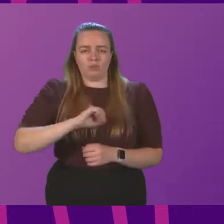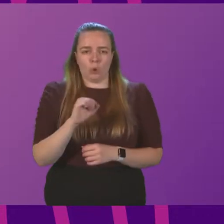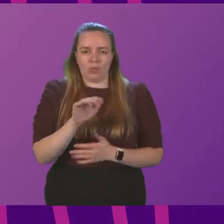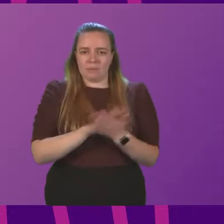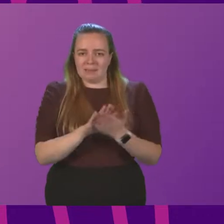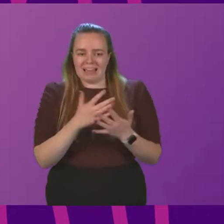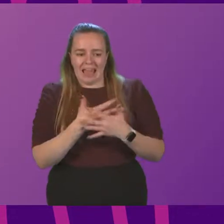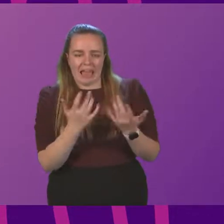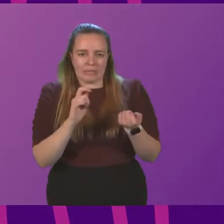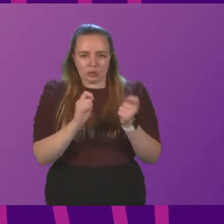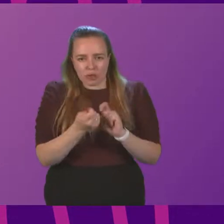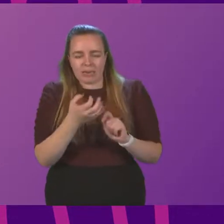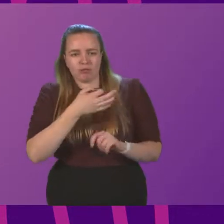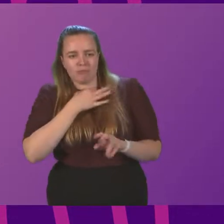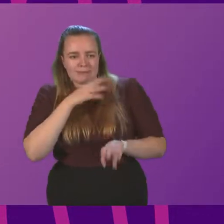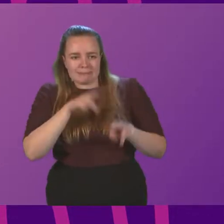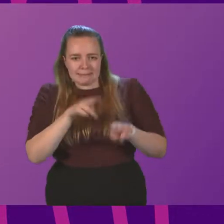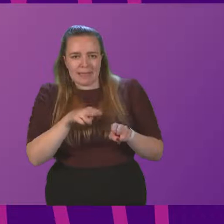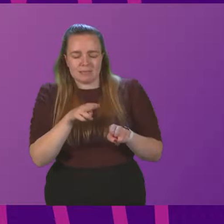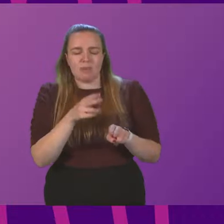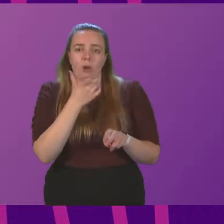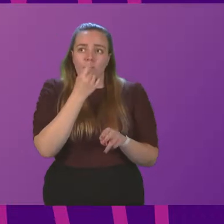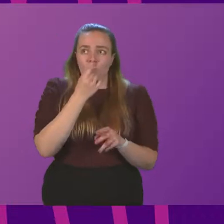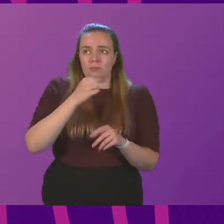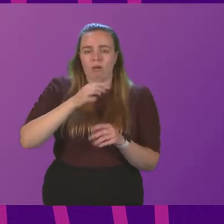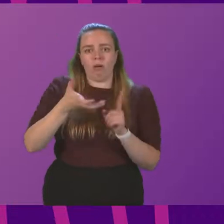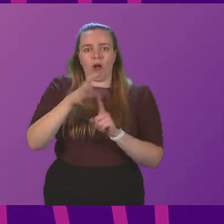change in risk assessment that would see a country being added quite suddenly to the red list.